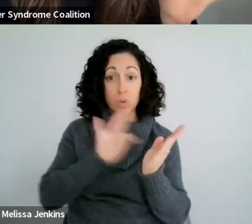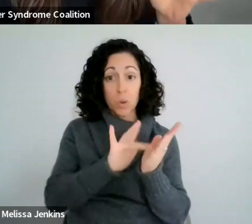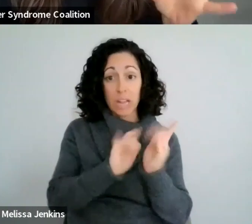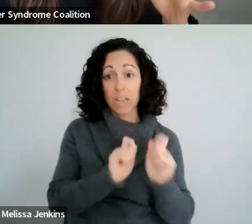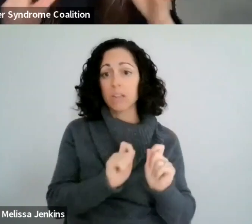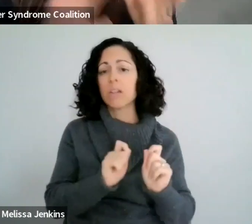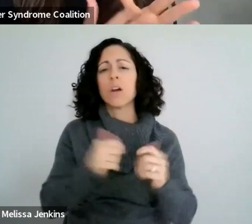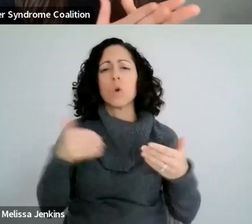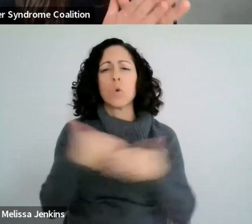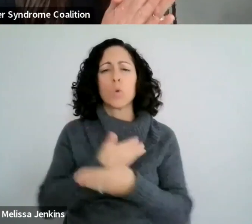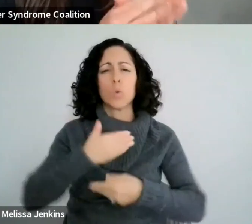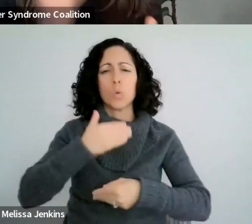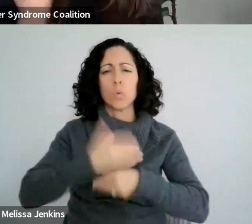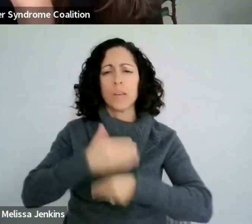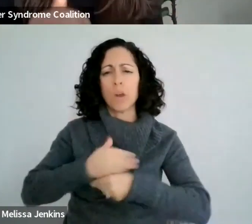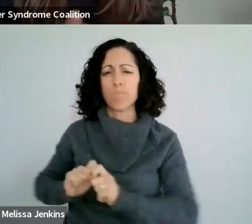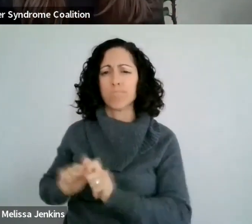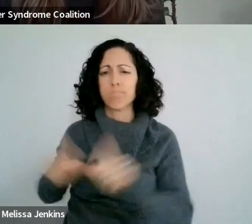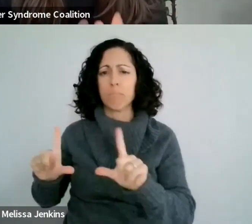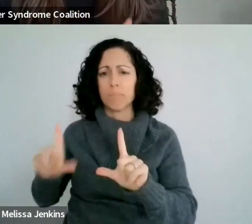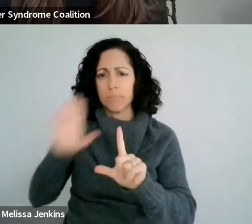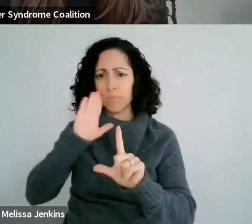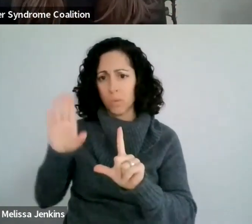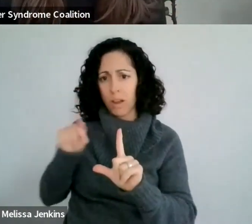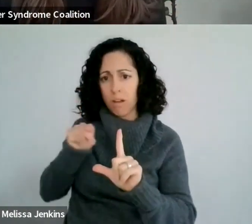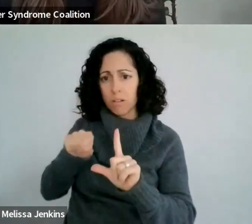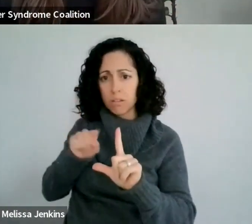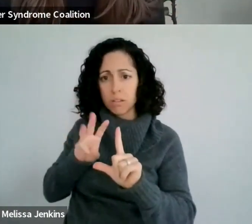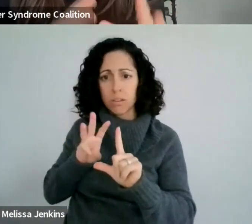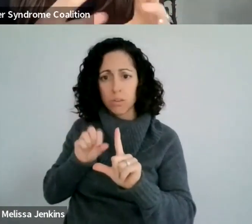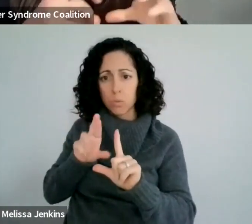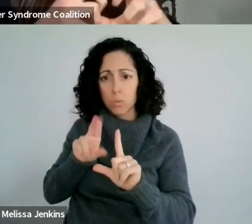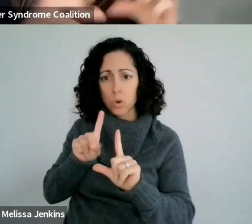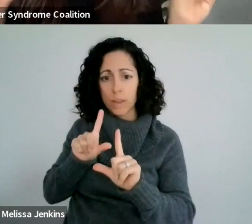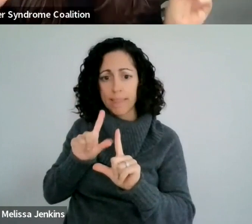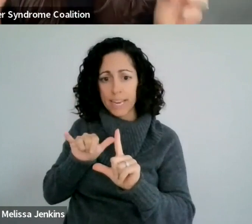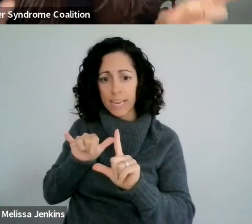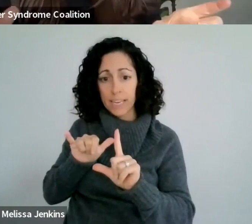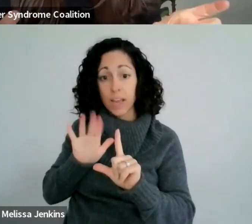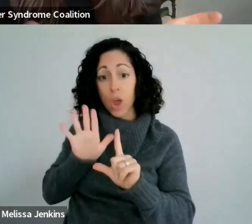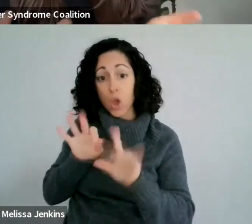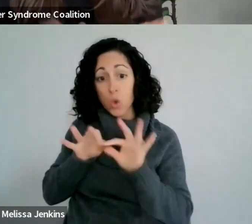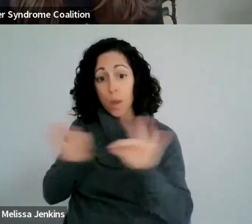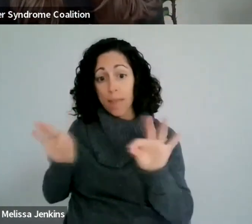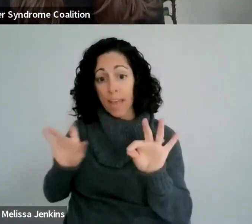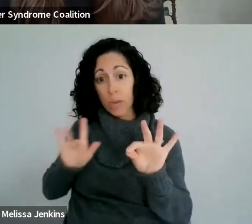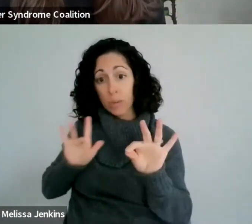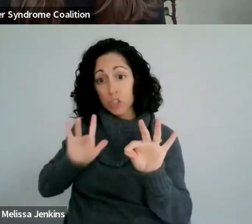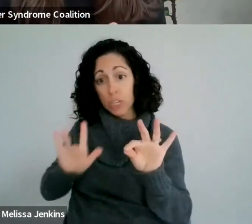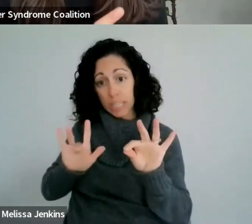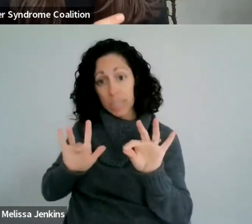the Wordly app that you can then select your language and see the captions in your language.